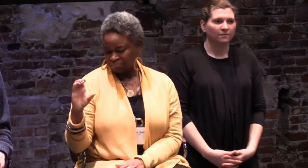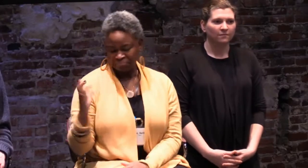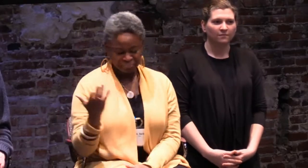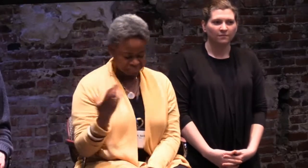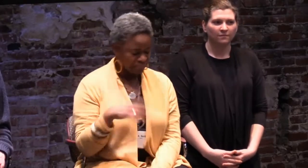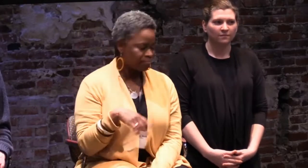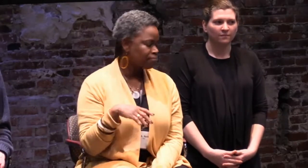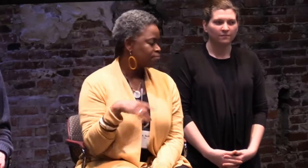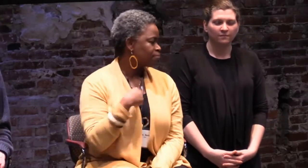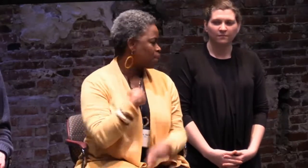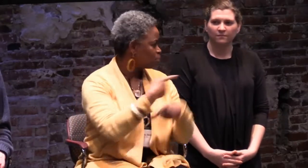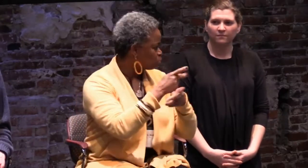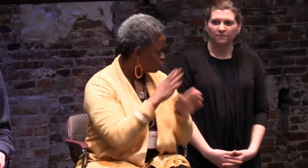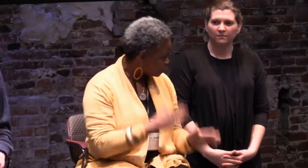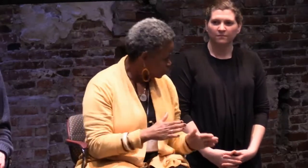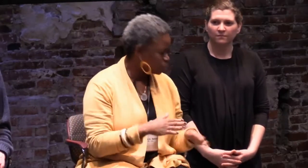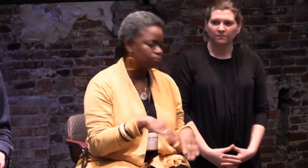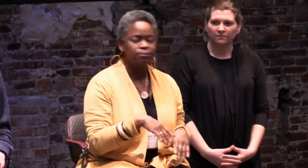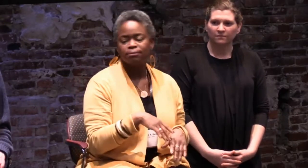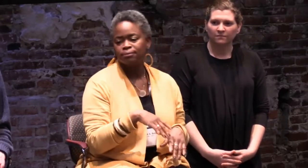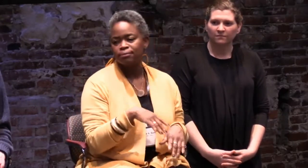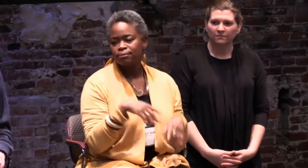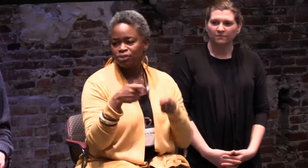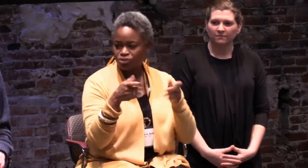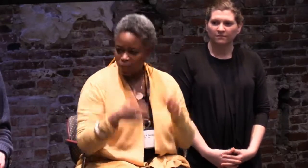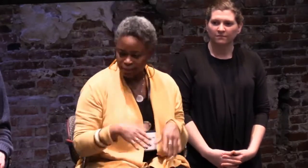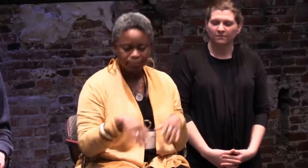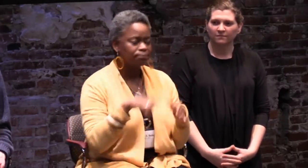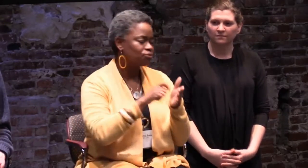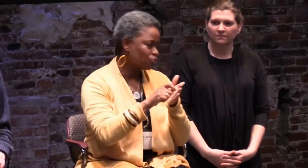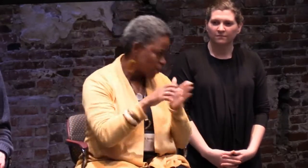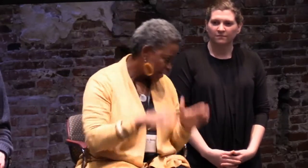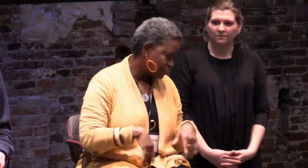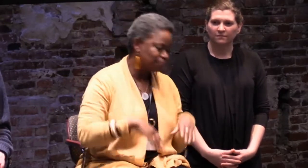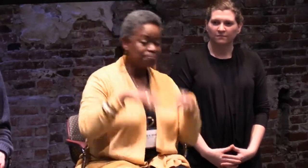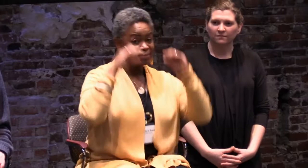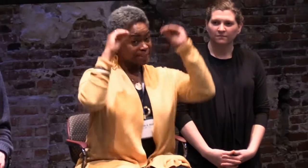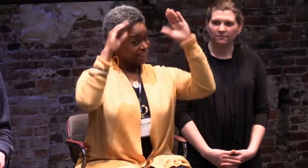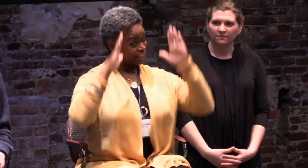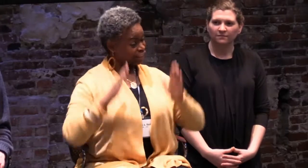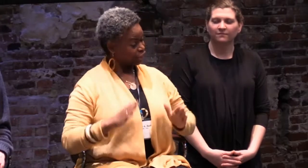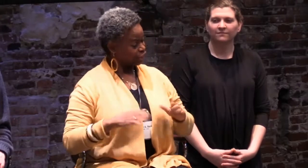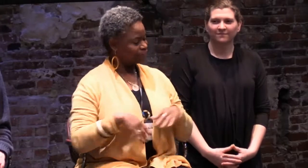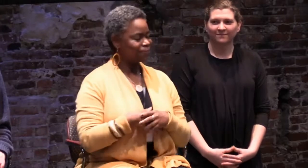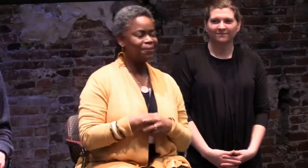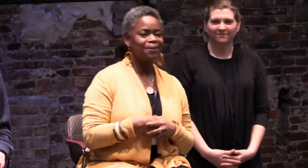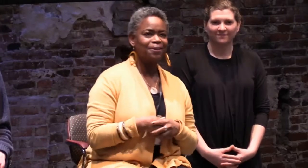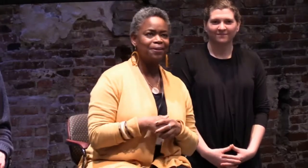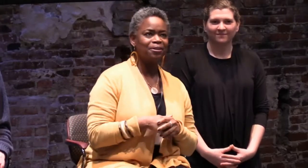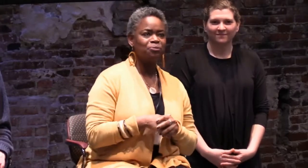I am from D.C. Again, I am a producer, director, writer, educator.